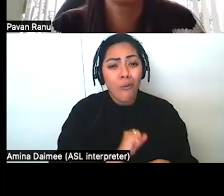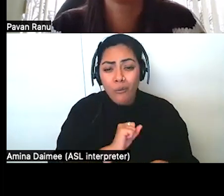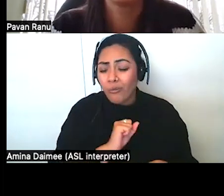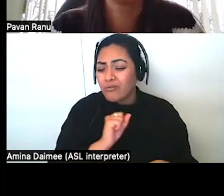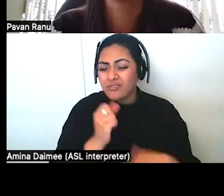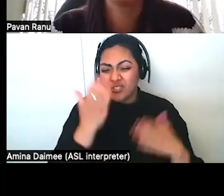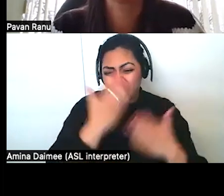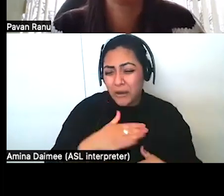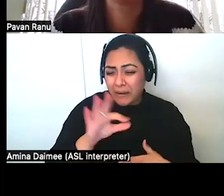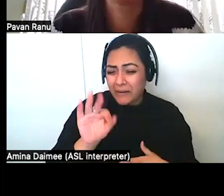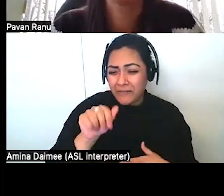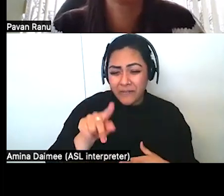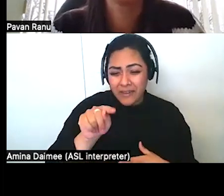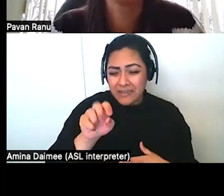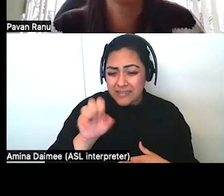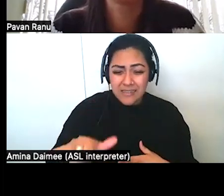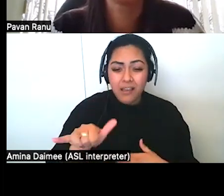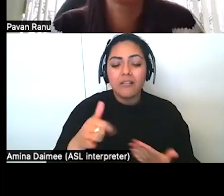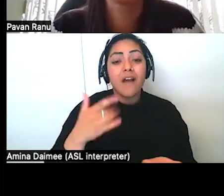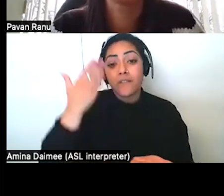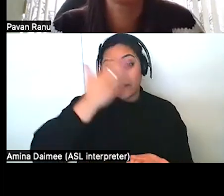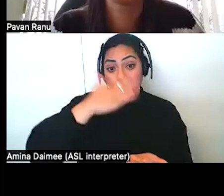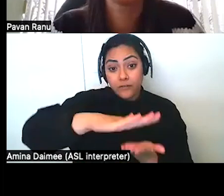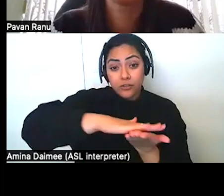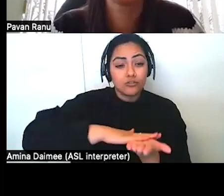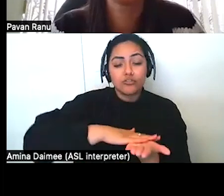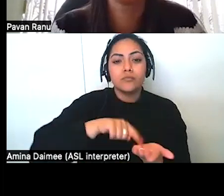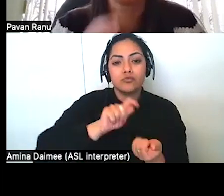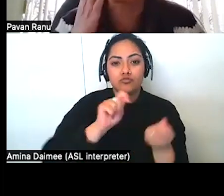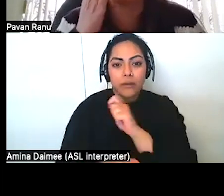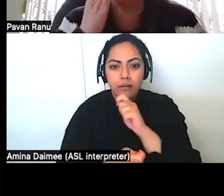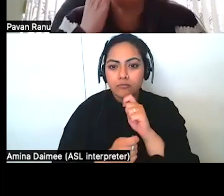you know, throw a little money at it and see if that works. If you have books about...